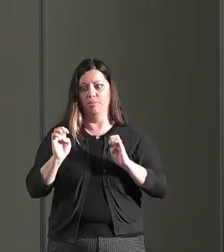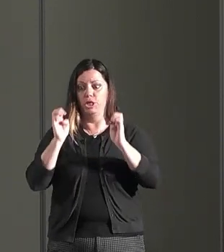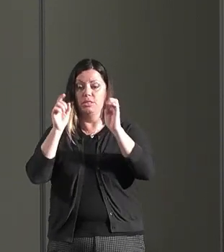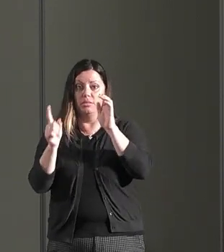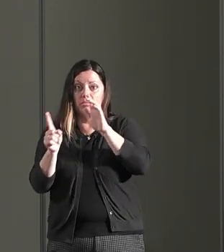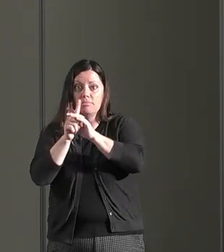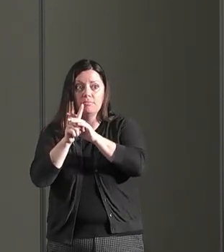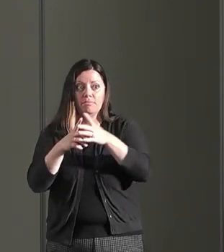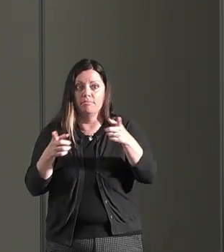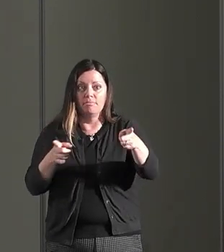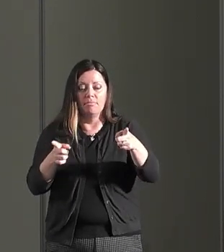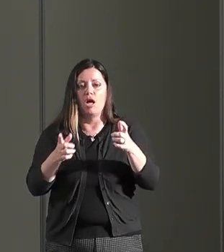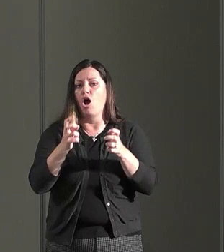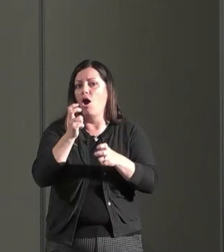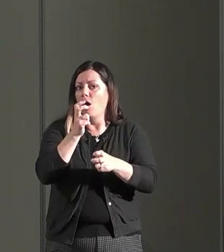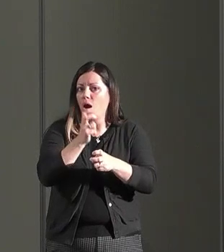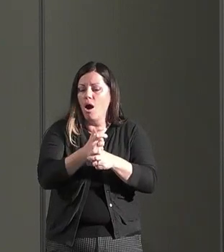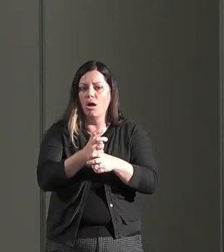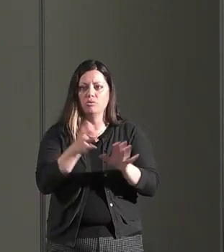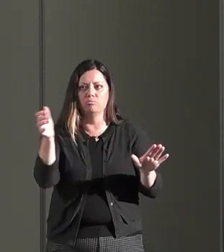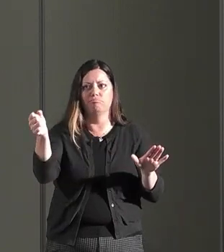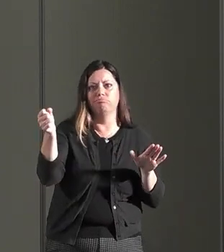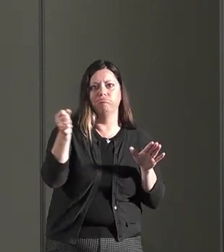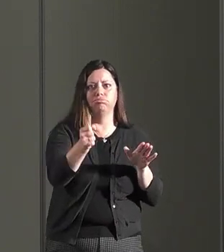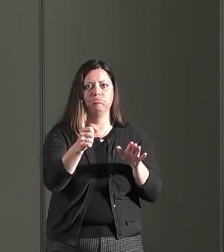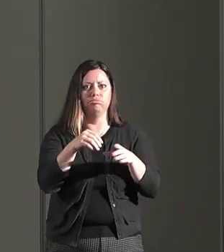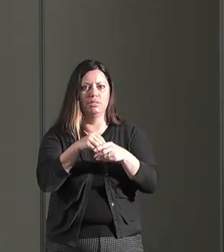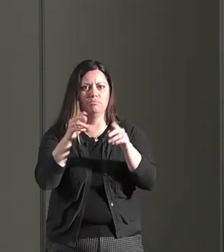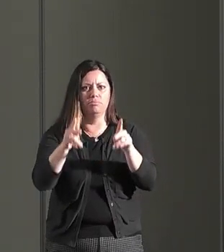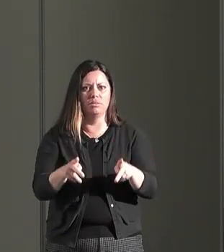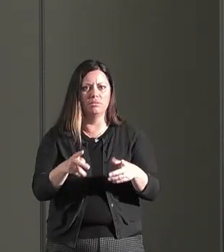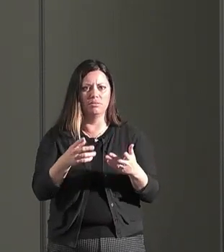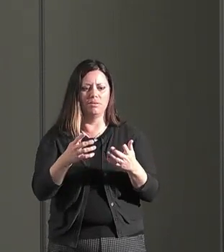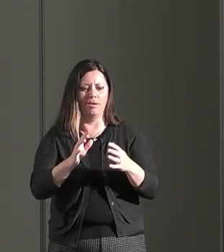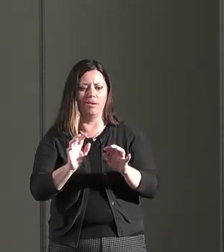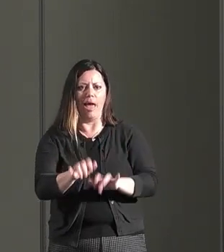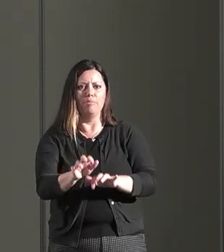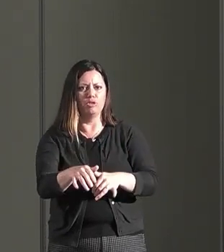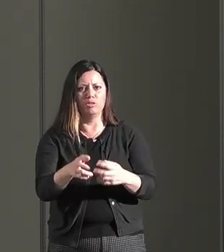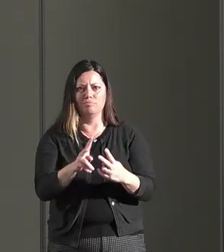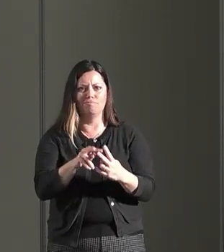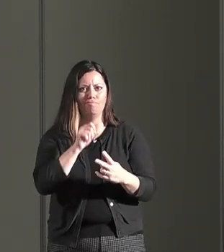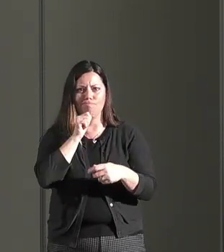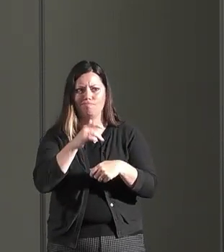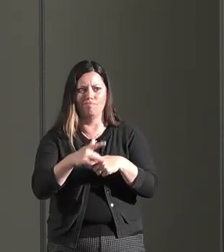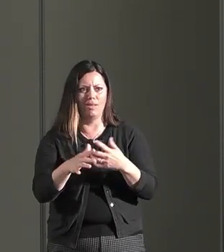to have an in person interpreter or captioner available. This is especially critical in